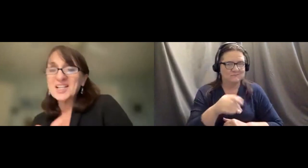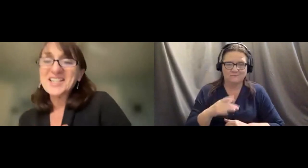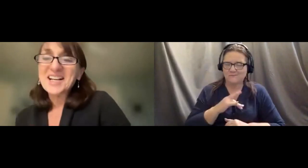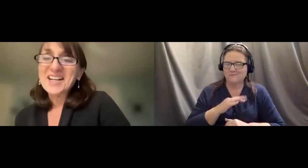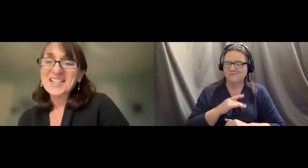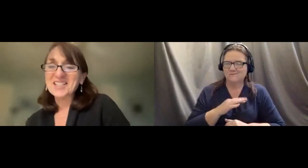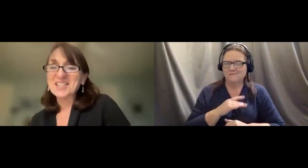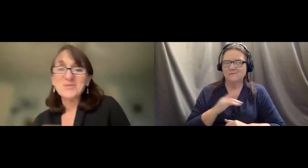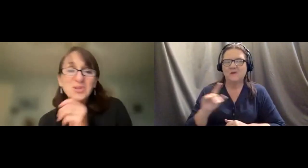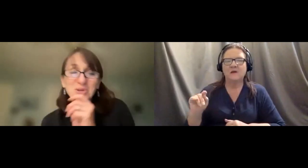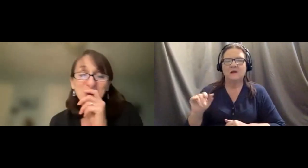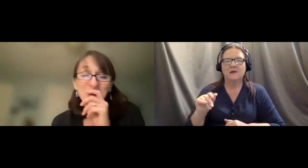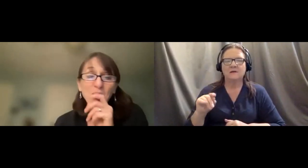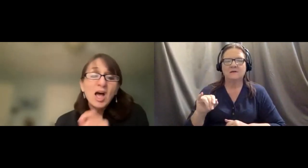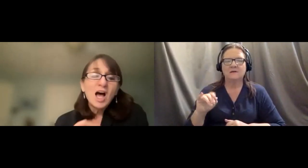Tatiana has to leave too.